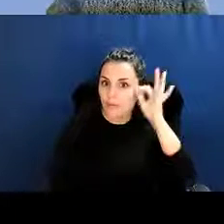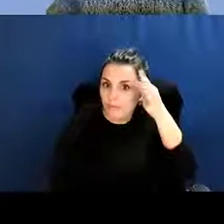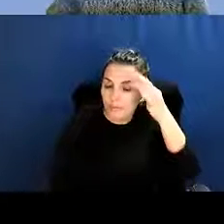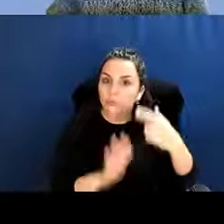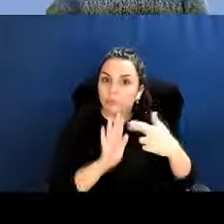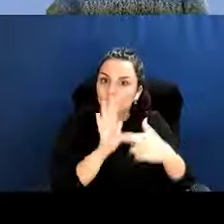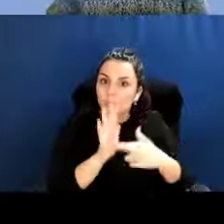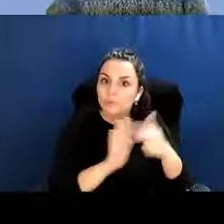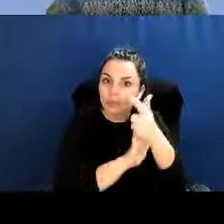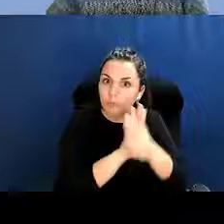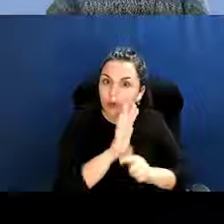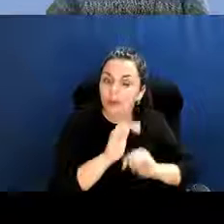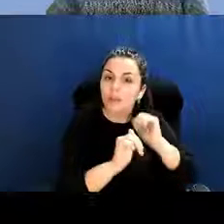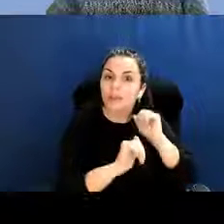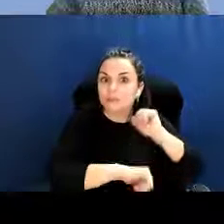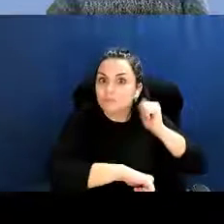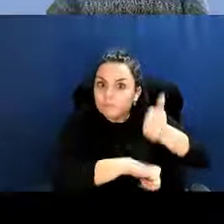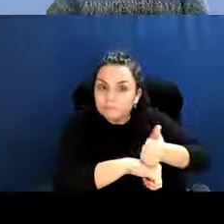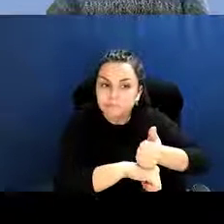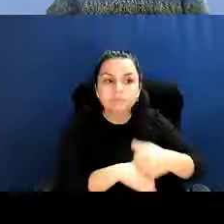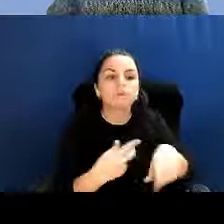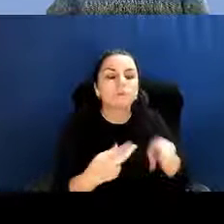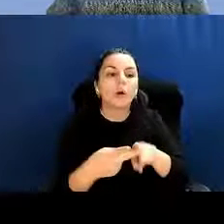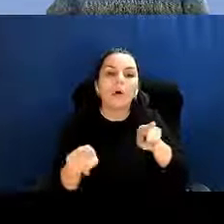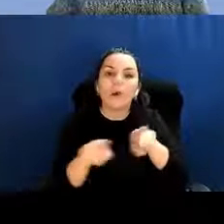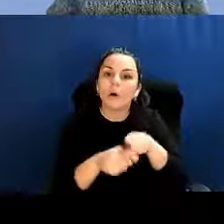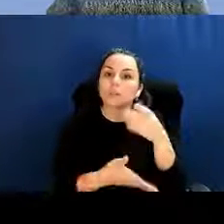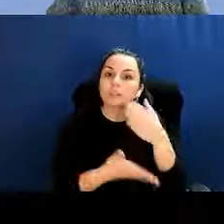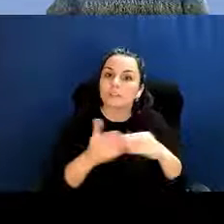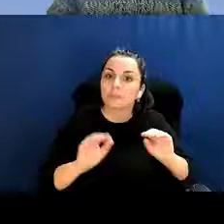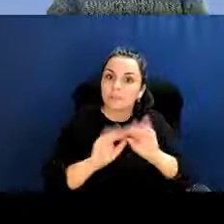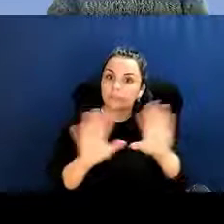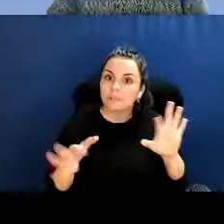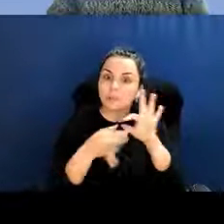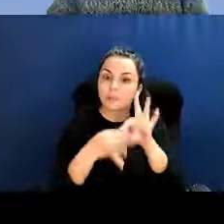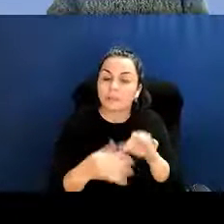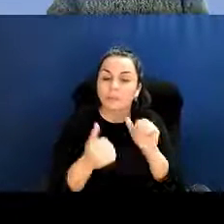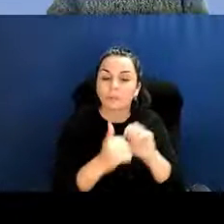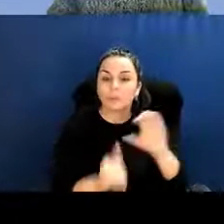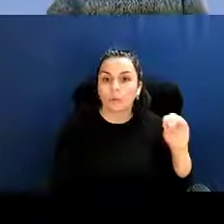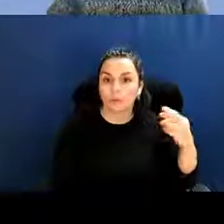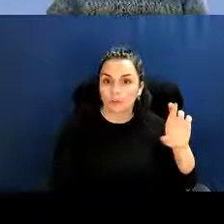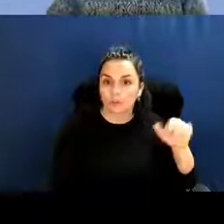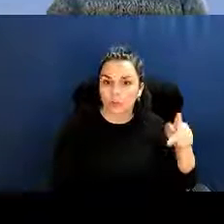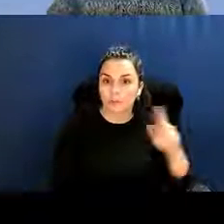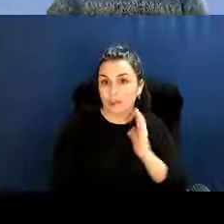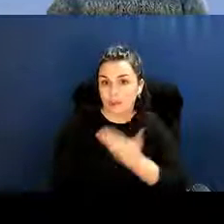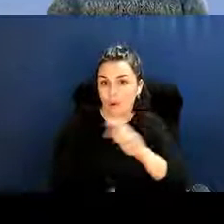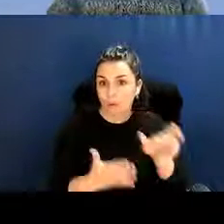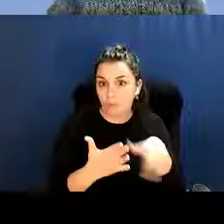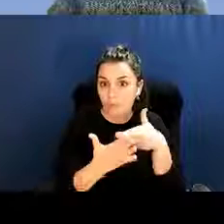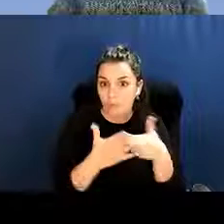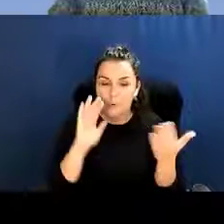Give you some clarification as to what the role of OHRP is versus the NIH, and the FDA,